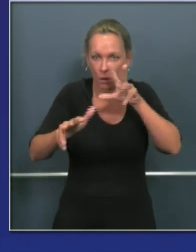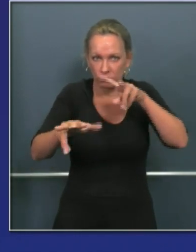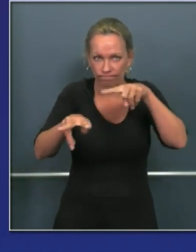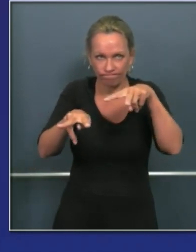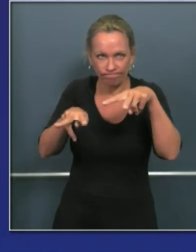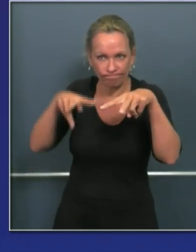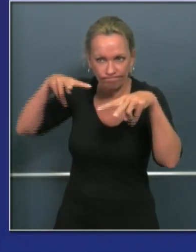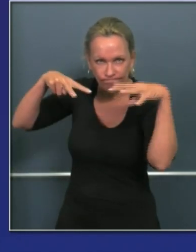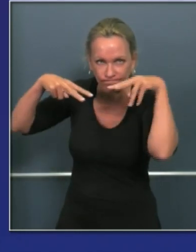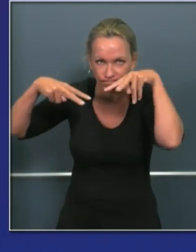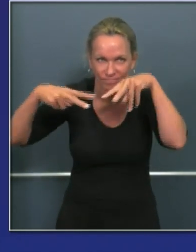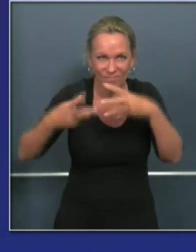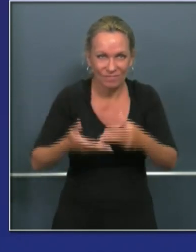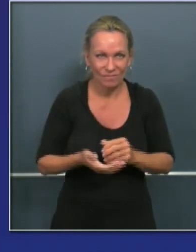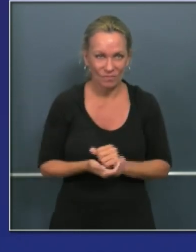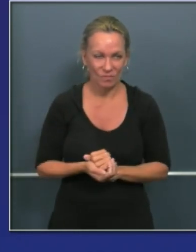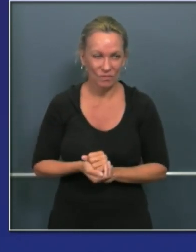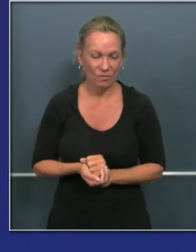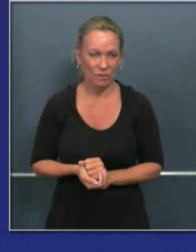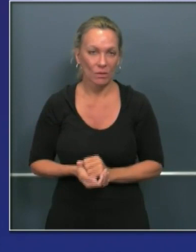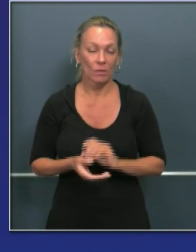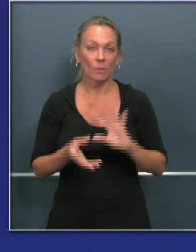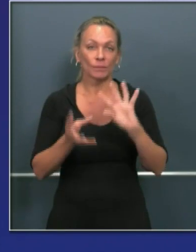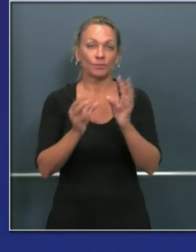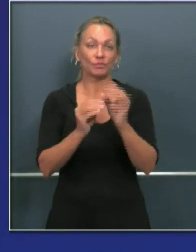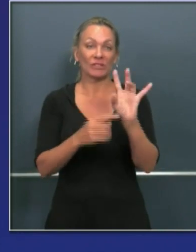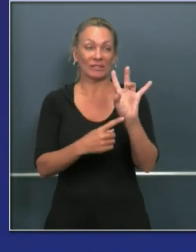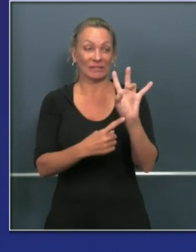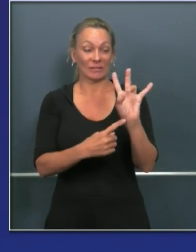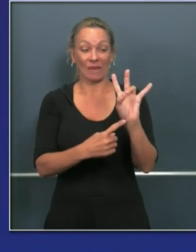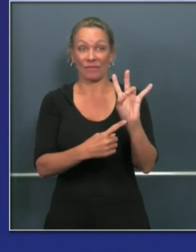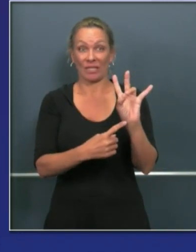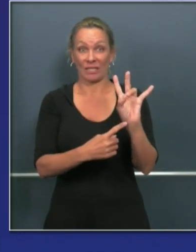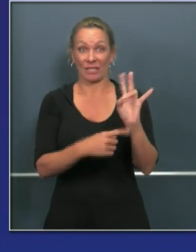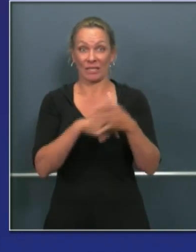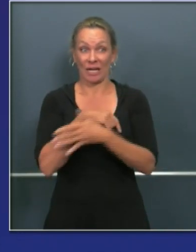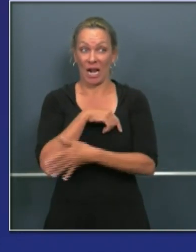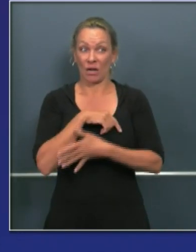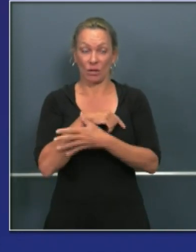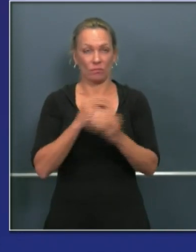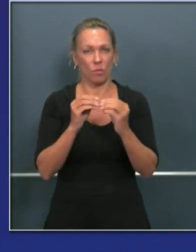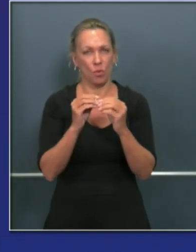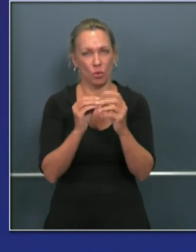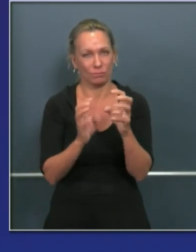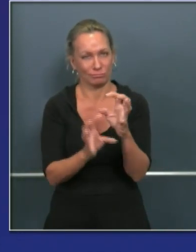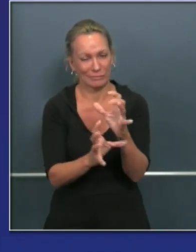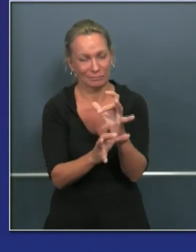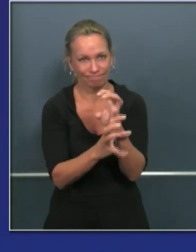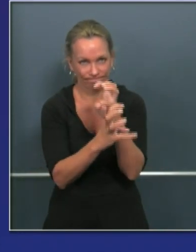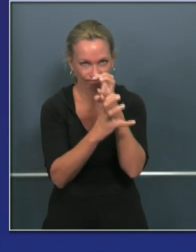HEALTH OFFICIALS AND AS YOU SEE FROM THE SLIGHT REFERENCE HERE AGAINST 7 OF THOSE COUNTIES WE ARE NOW ADOPTING